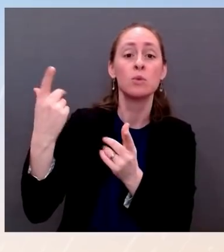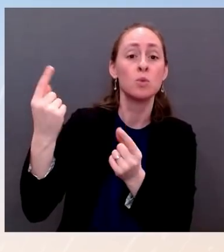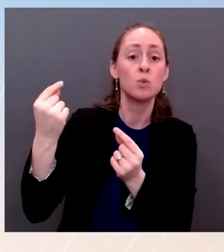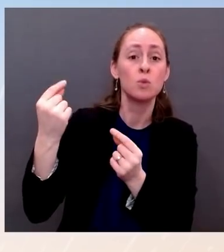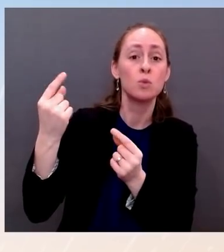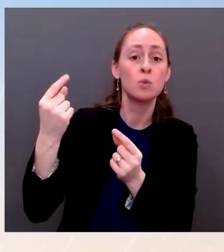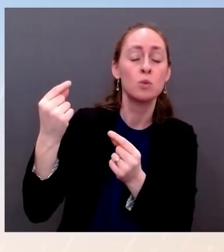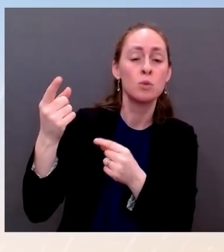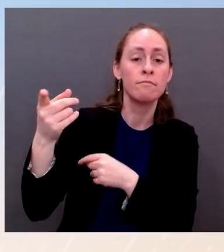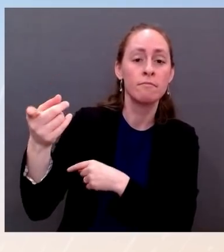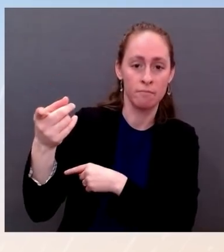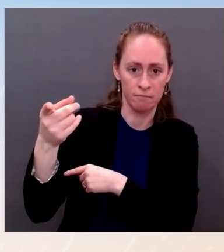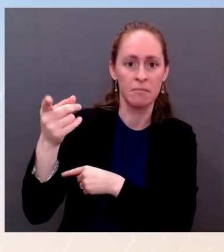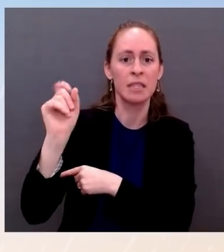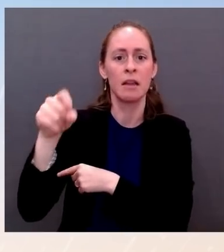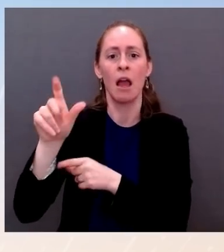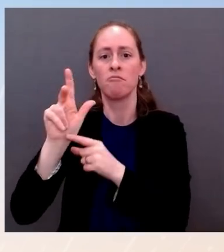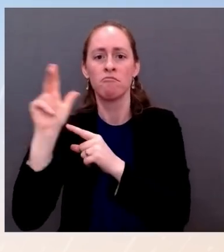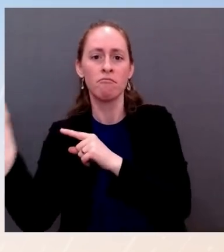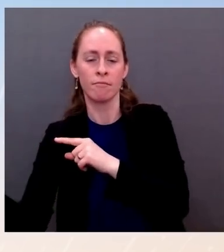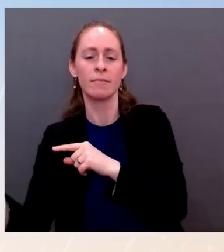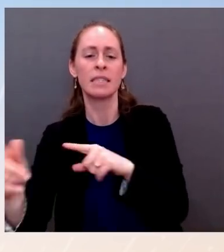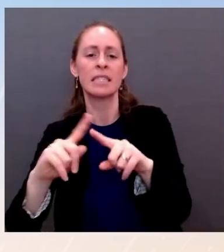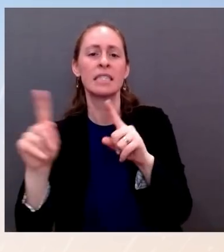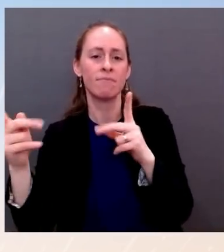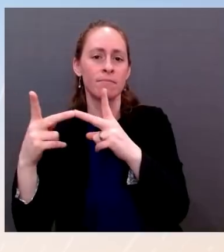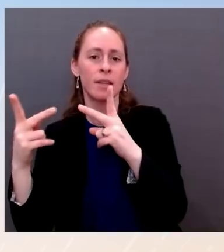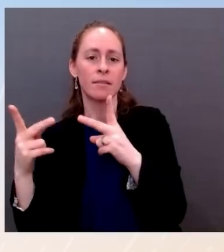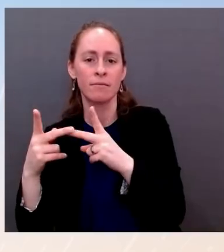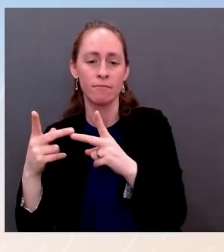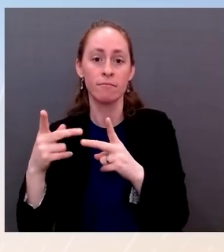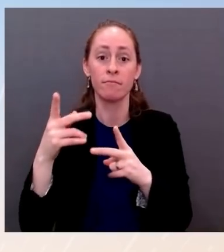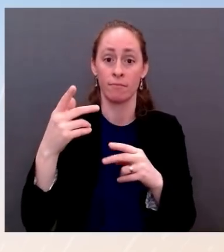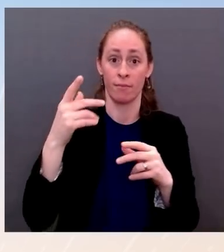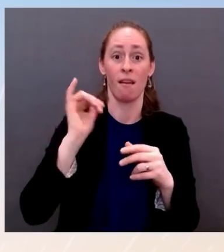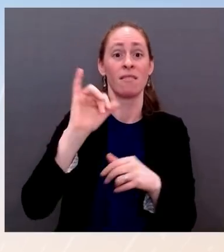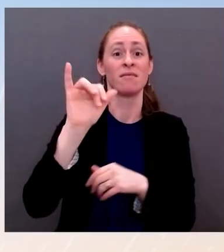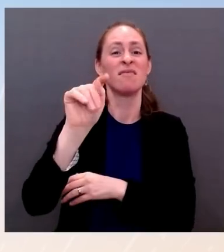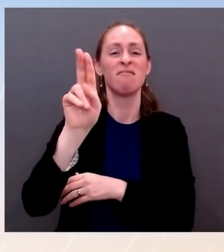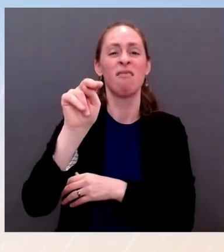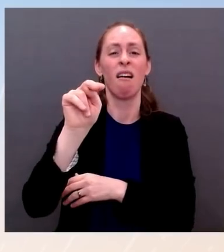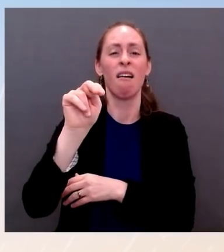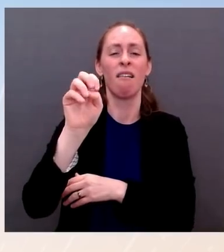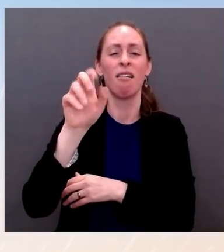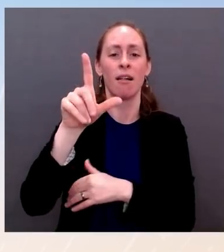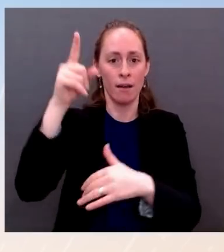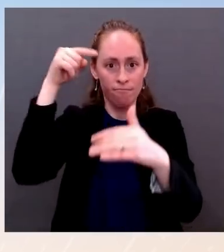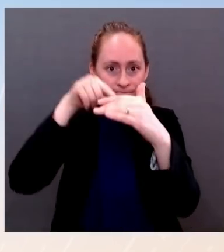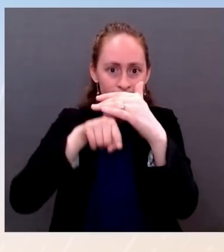which is a way that individuals who are trying to work on different sides of the border are able to travel as well.